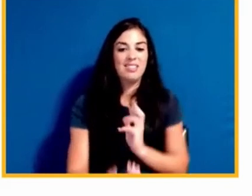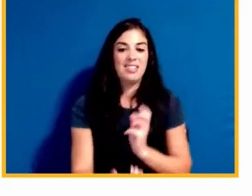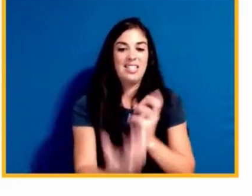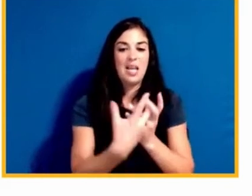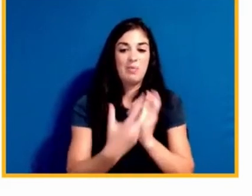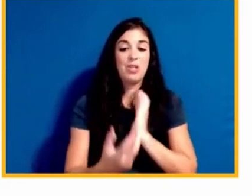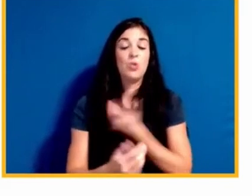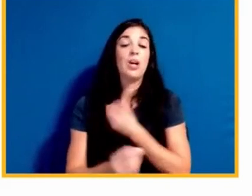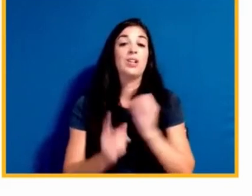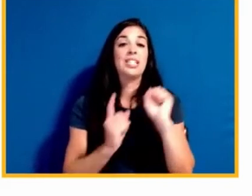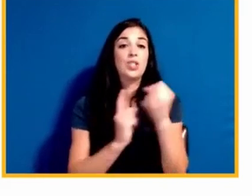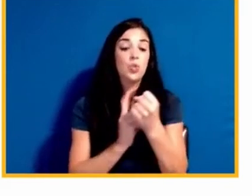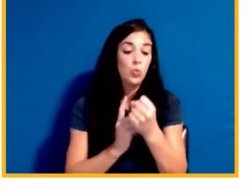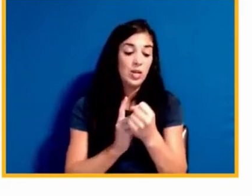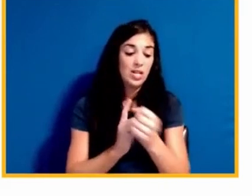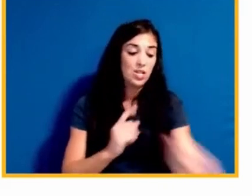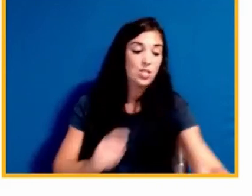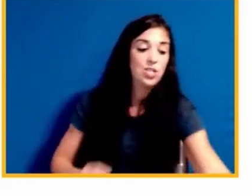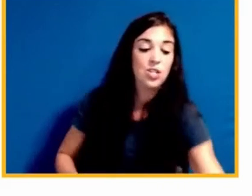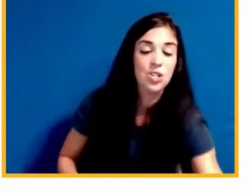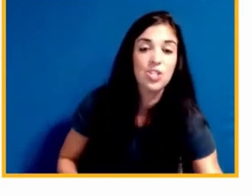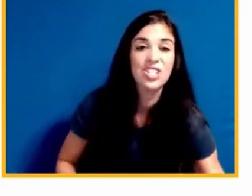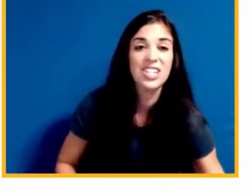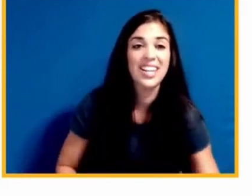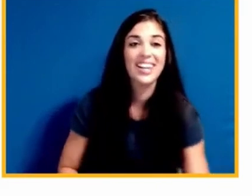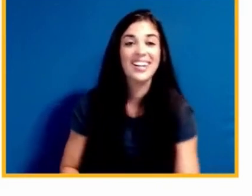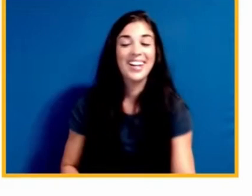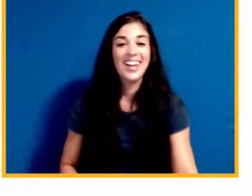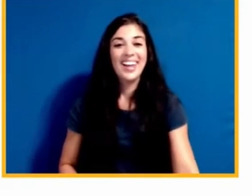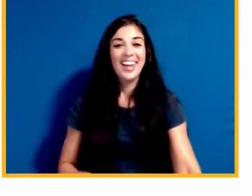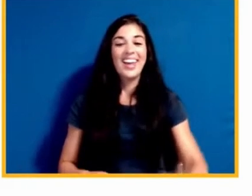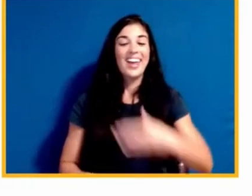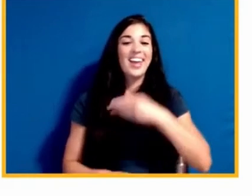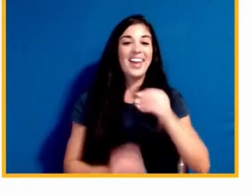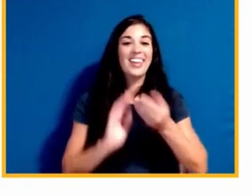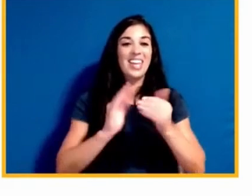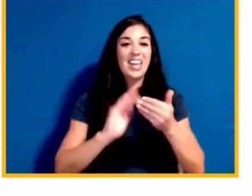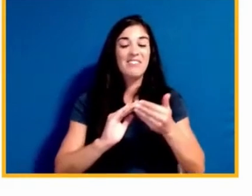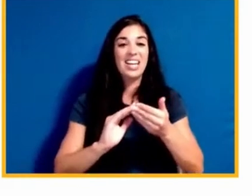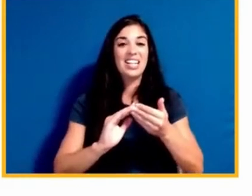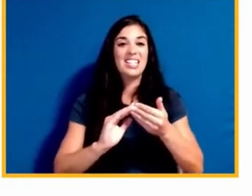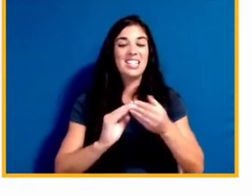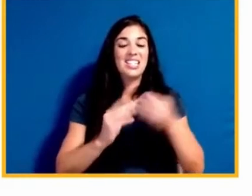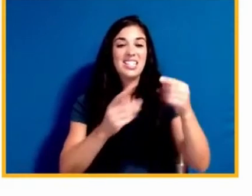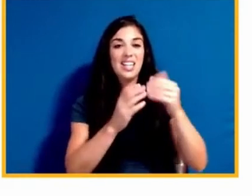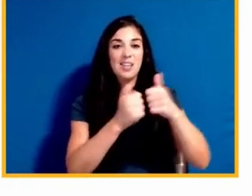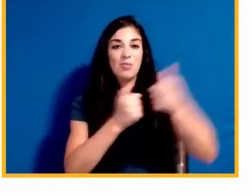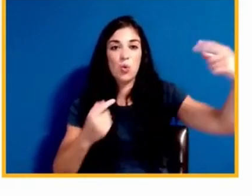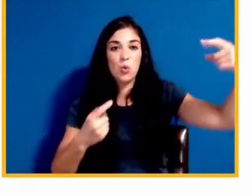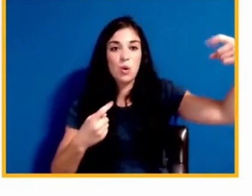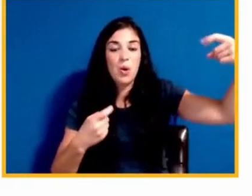our situation and having to do conventions remotely and bringing out some interesting and